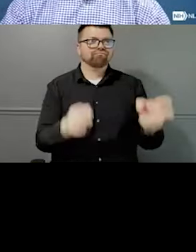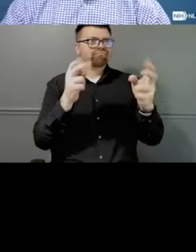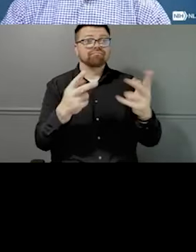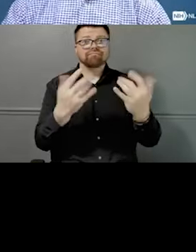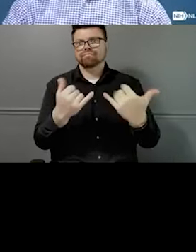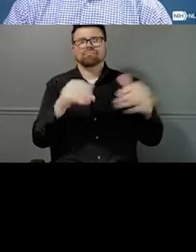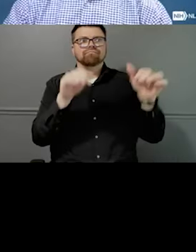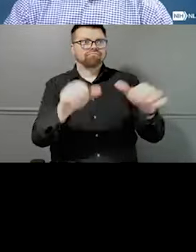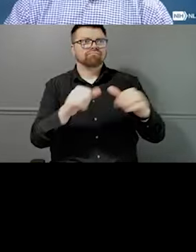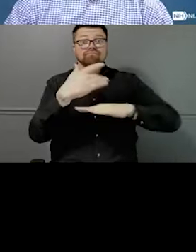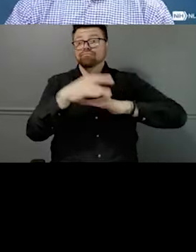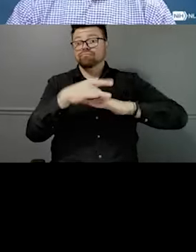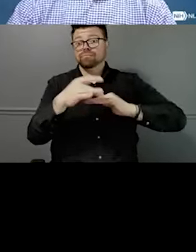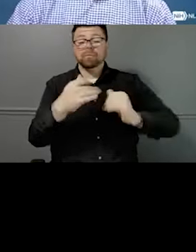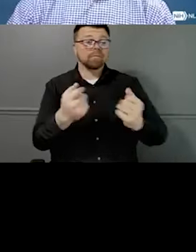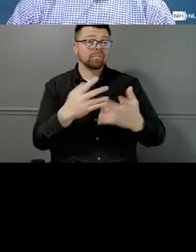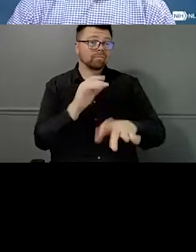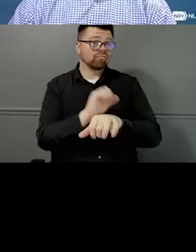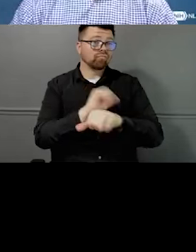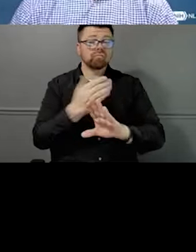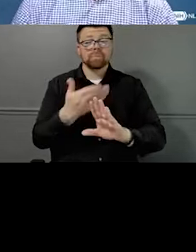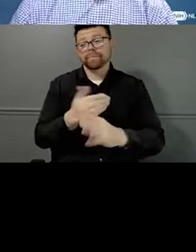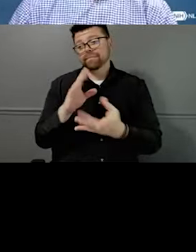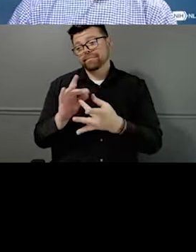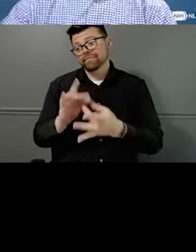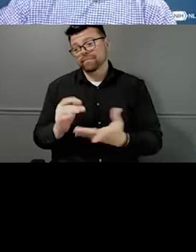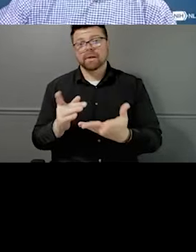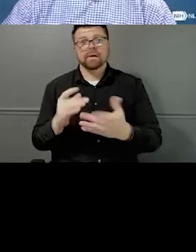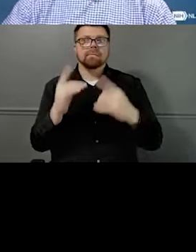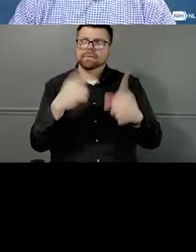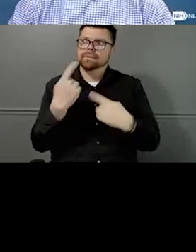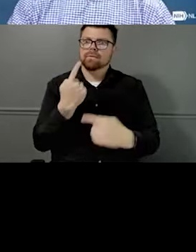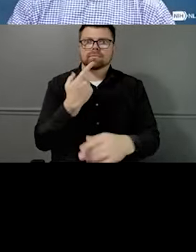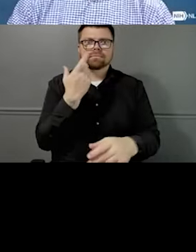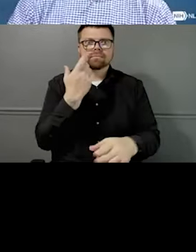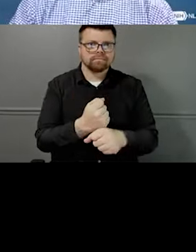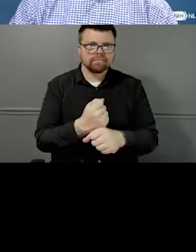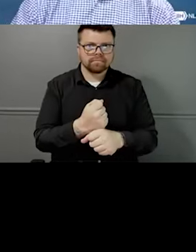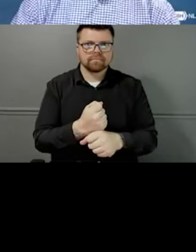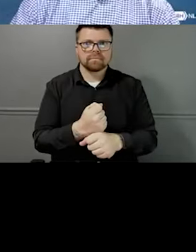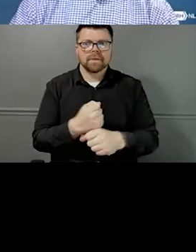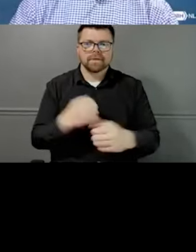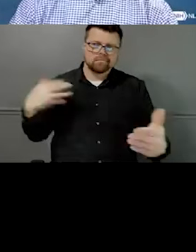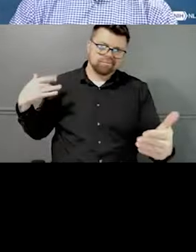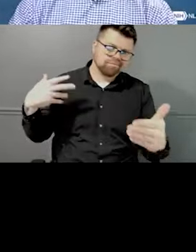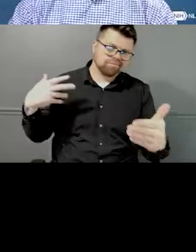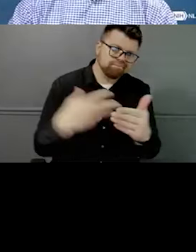A lot of the work that Jean was describing over the past year in arriving at this common format are